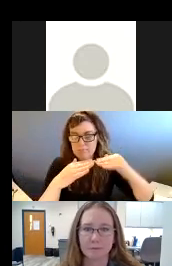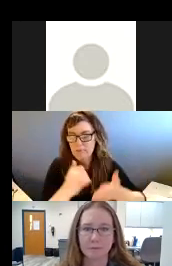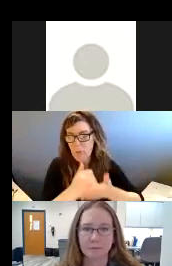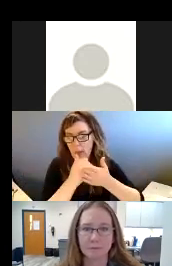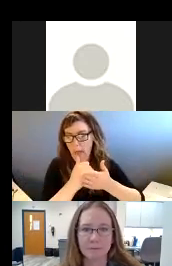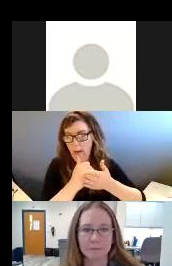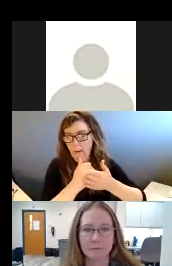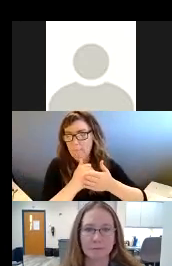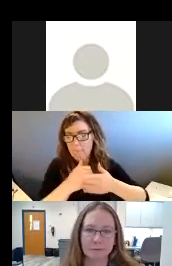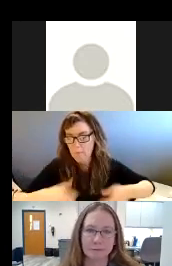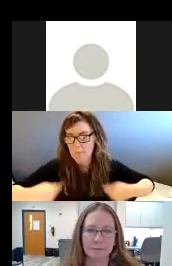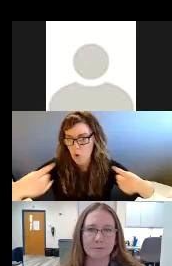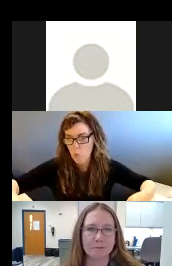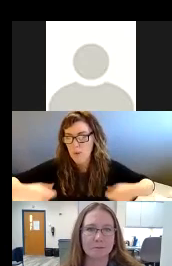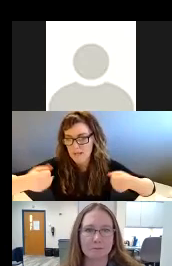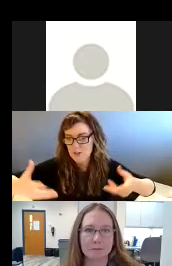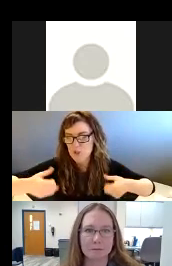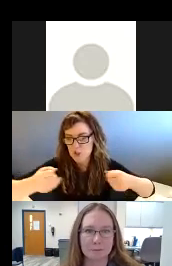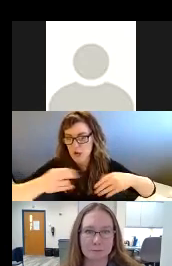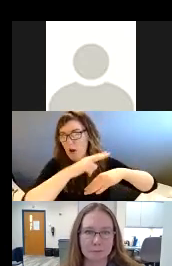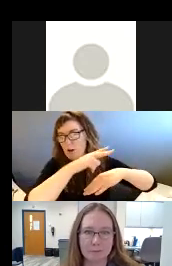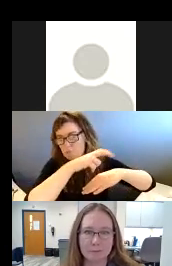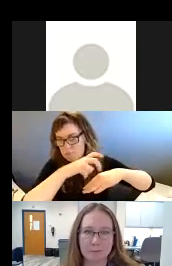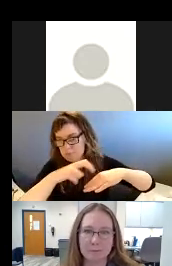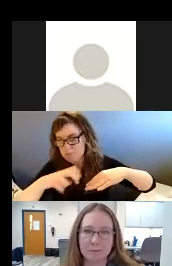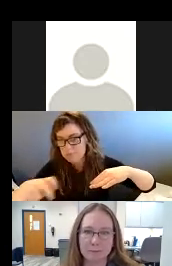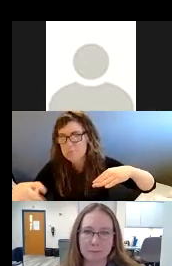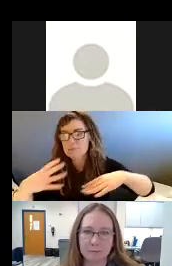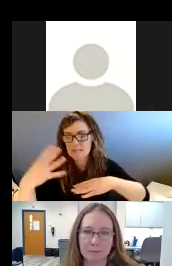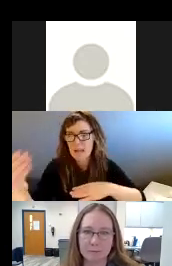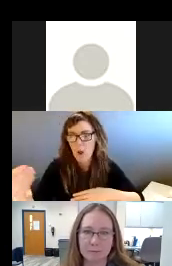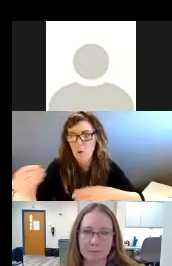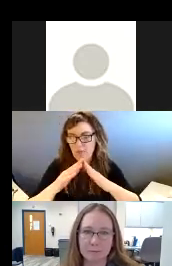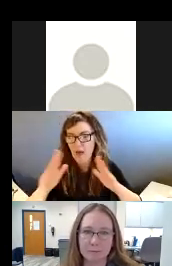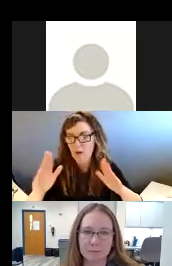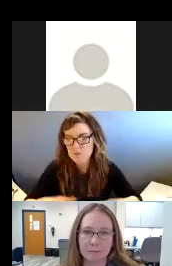VIA WHEELCHAIR TO GET OUT OF THE HOUSE.